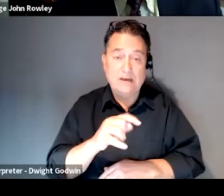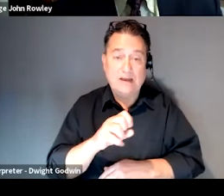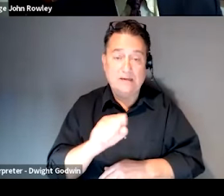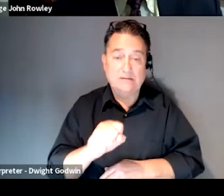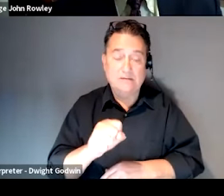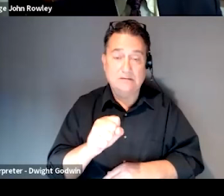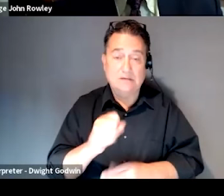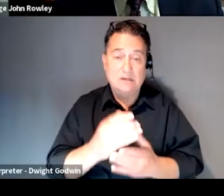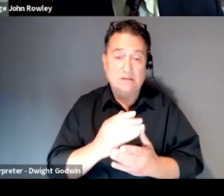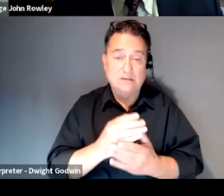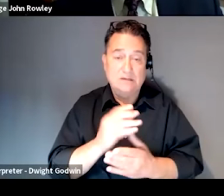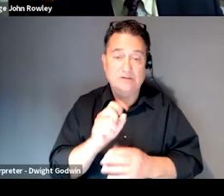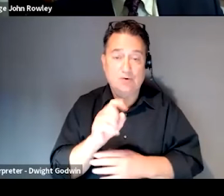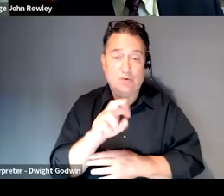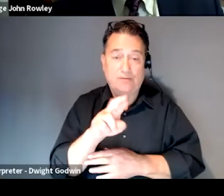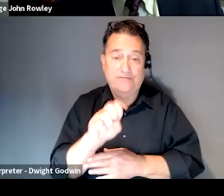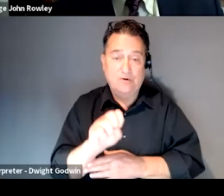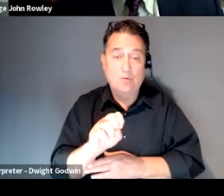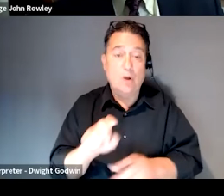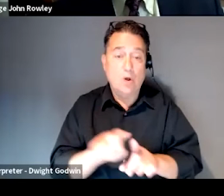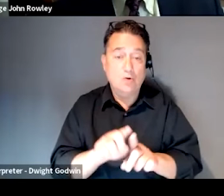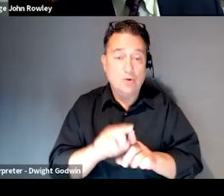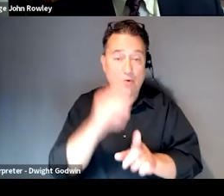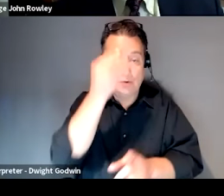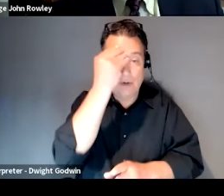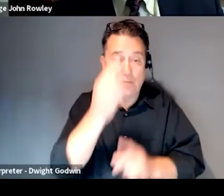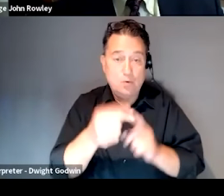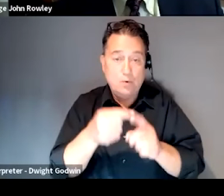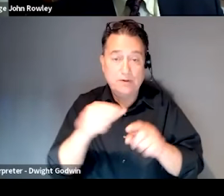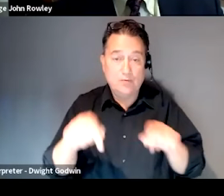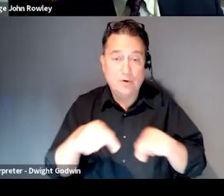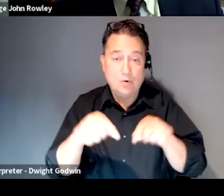We will also notify you when the recording is posted to SAMHSA's YouTube channel.